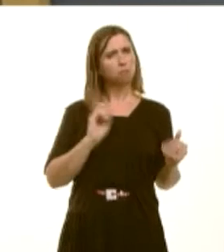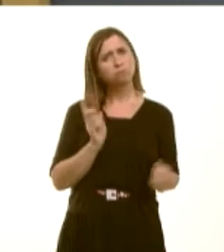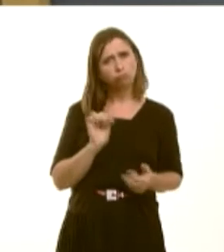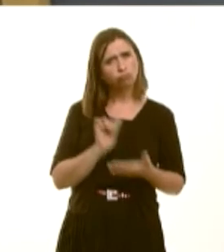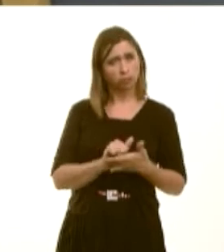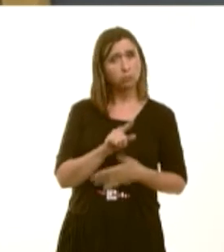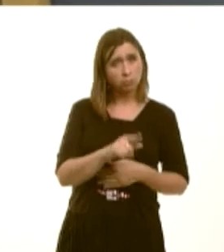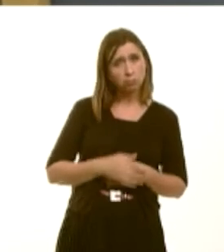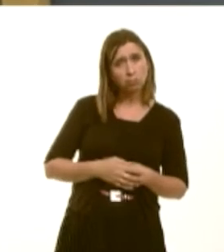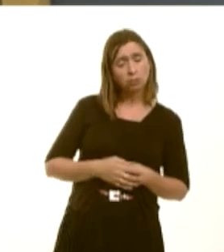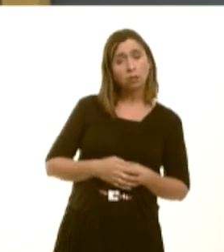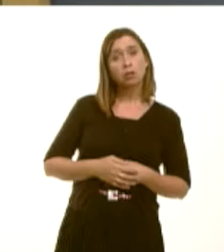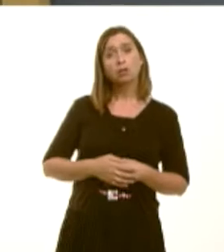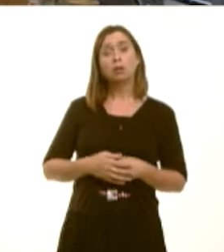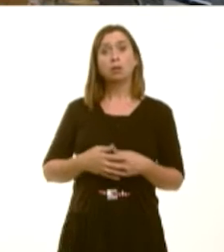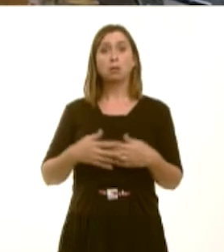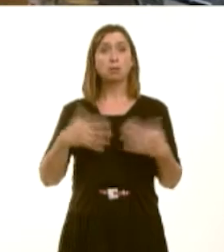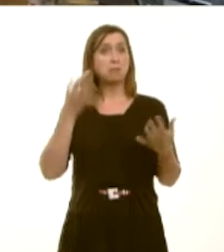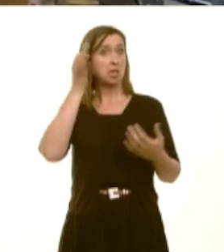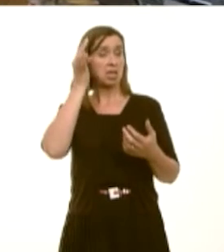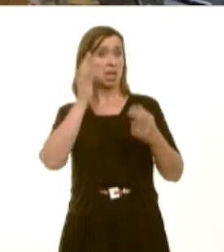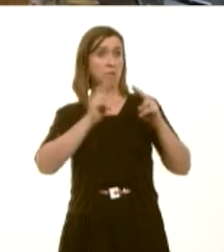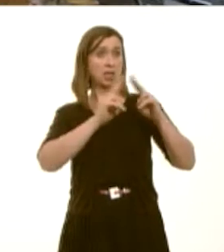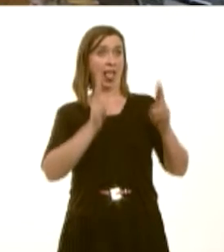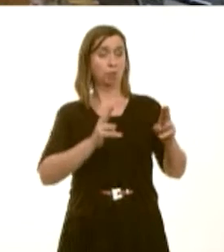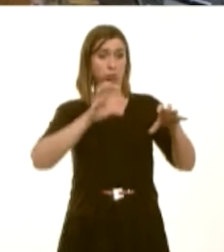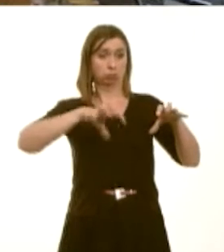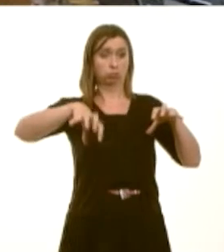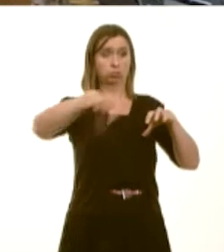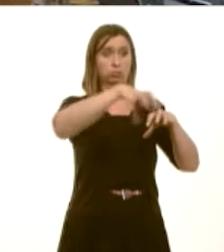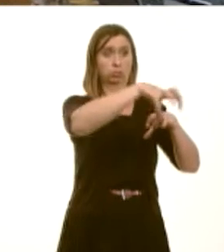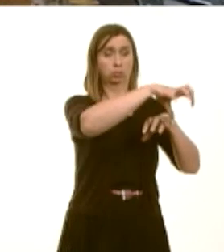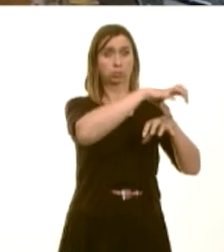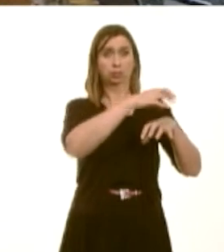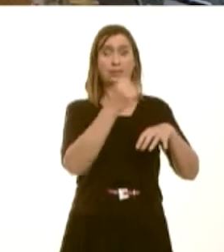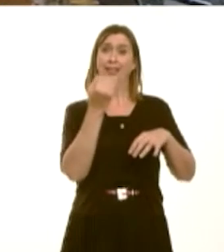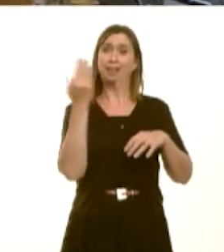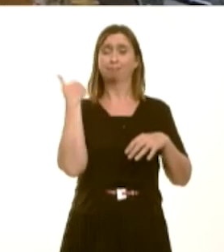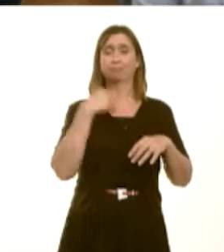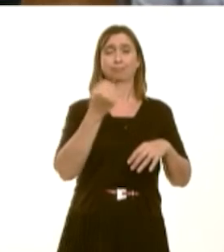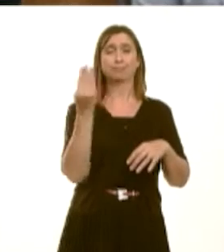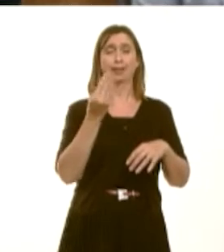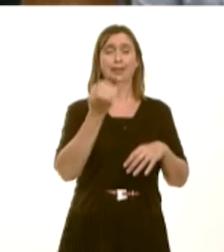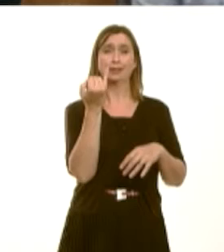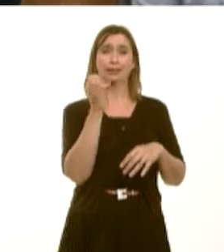I know, if any council house estate had been given an award in the 1960s, it meant that it was falling apart within 15 yearsóIíve seen that in my area.